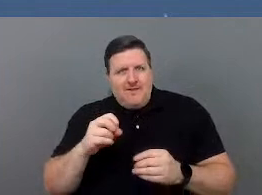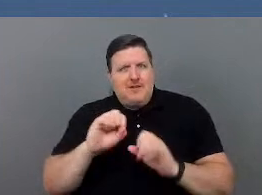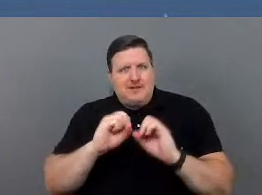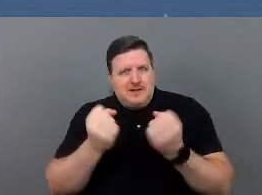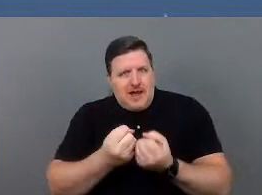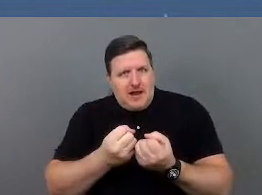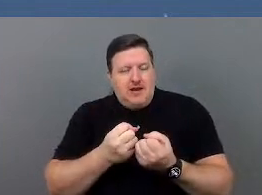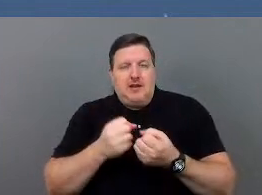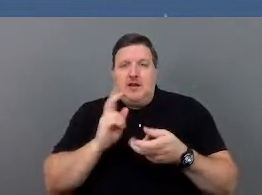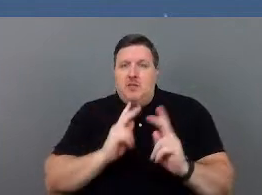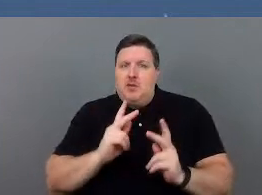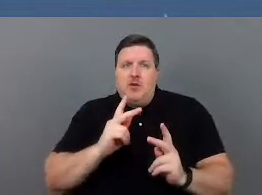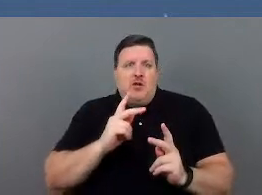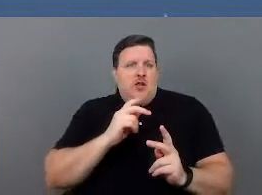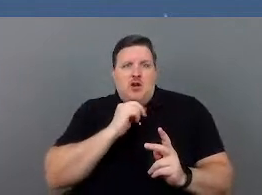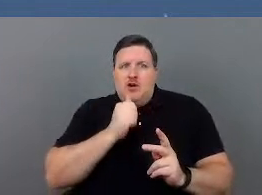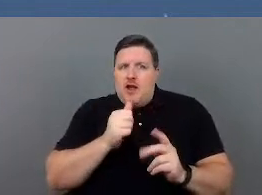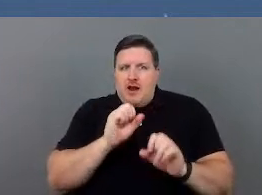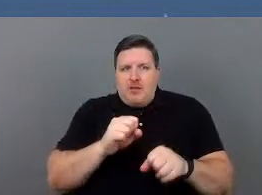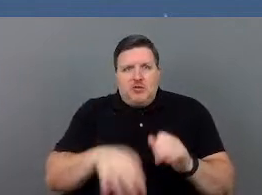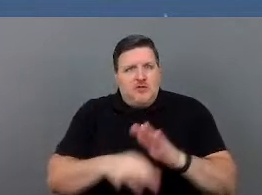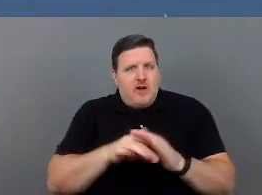THE COMMUNITY EXPERTS FOR BETTER SOLUTIONS INCLUDING